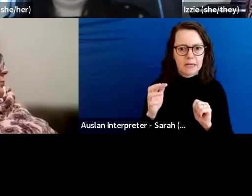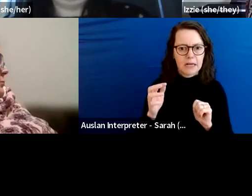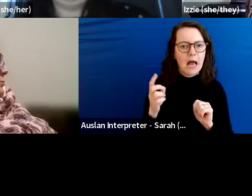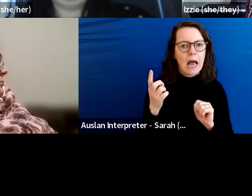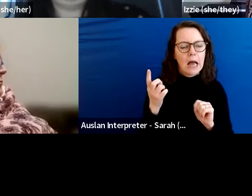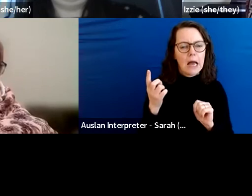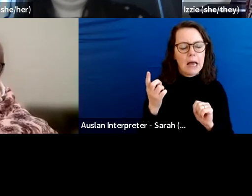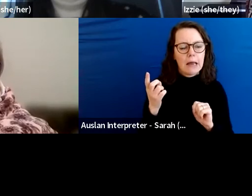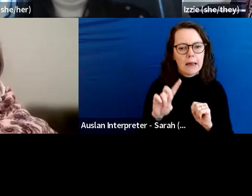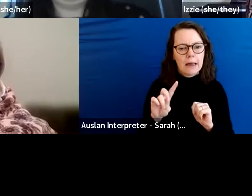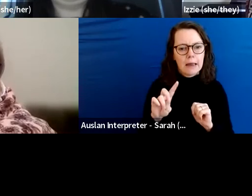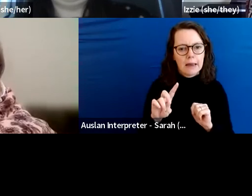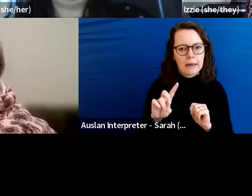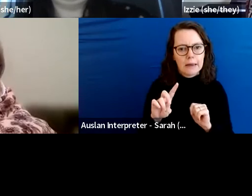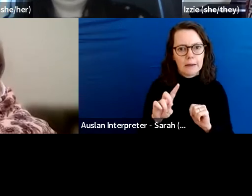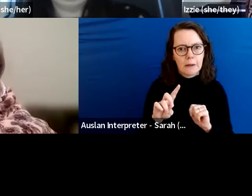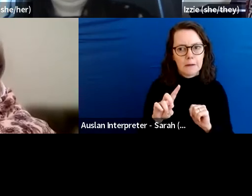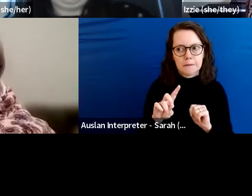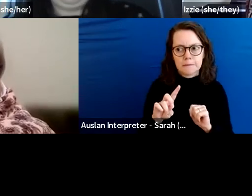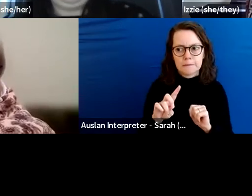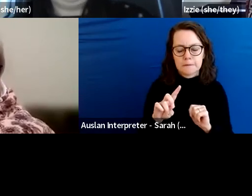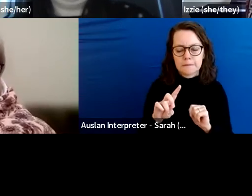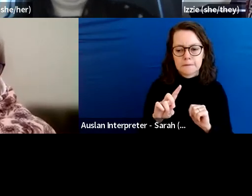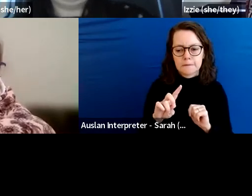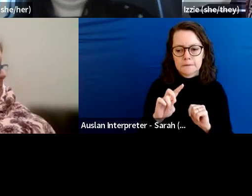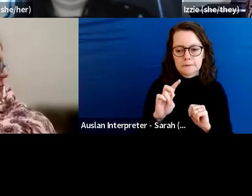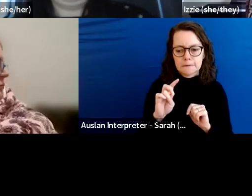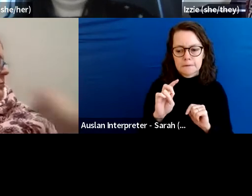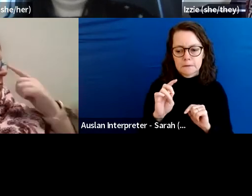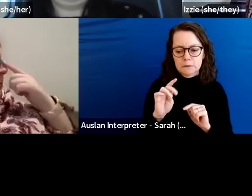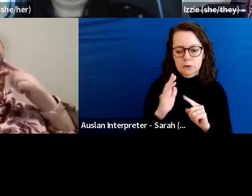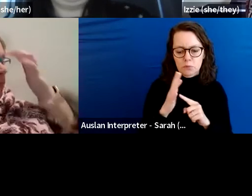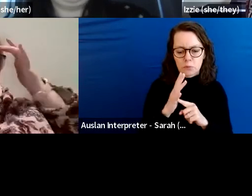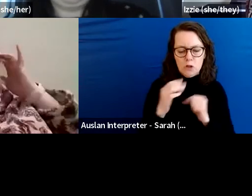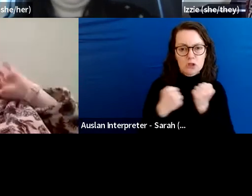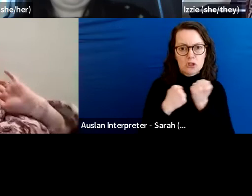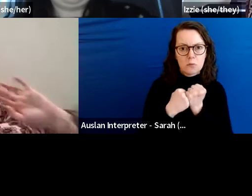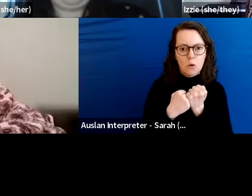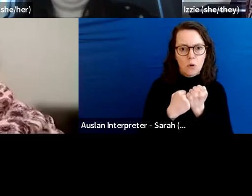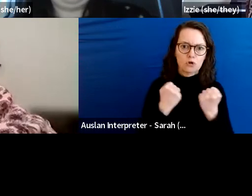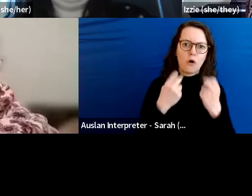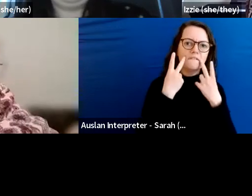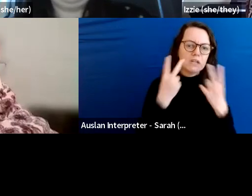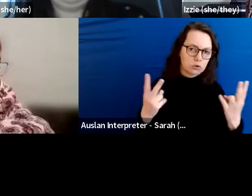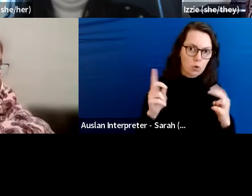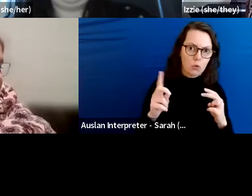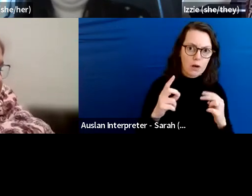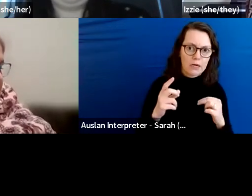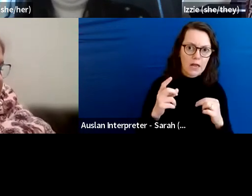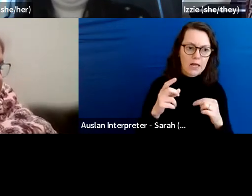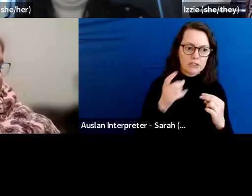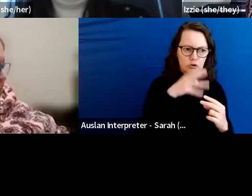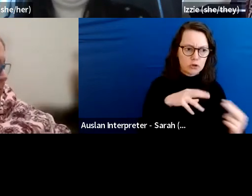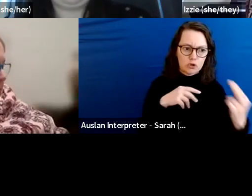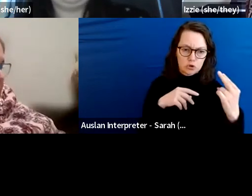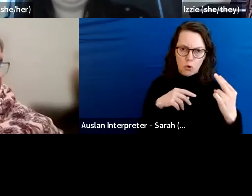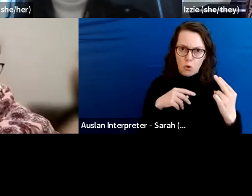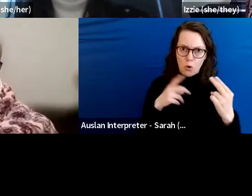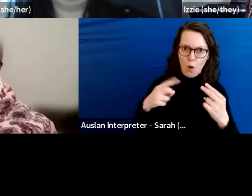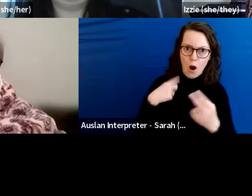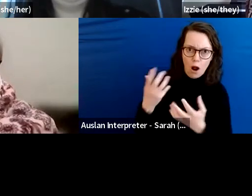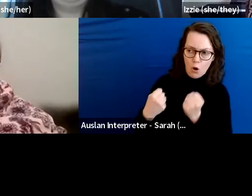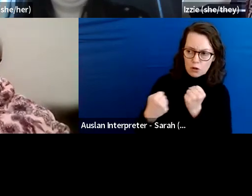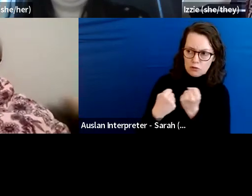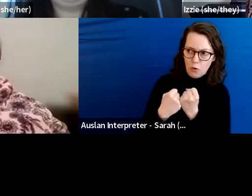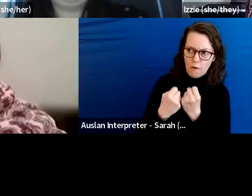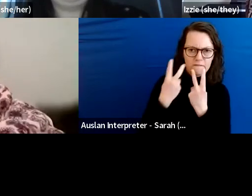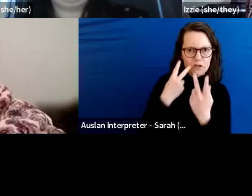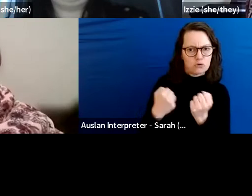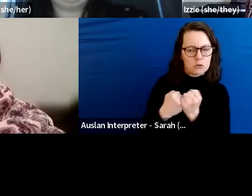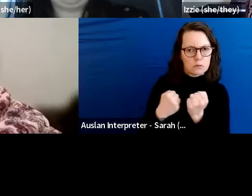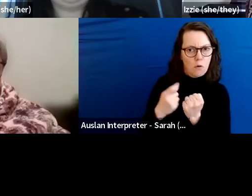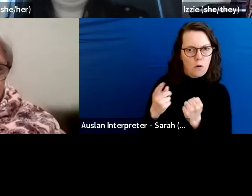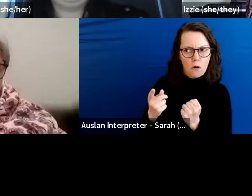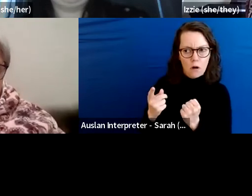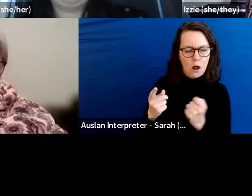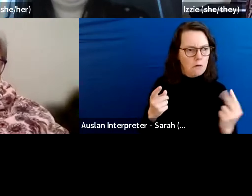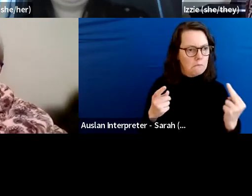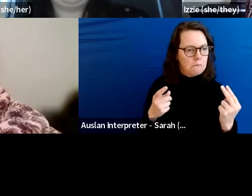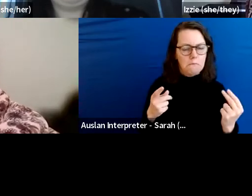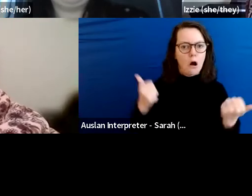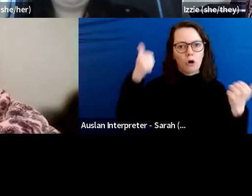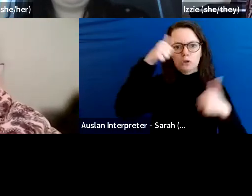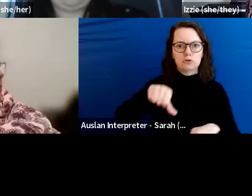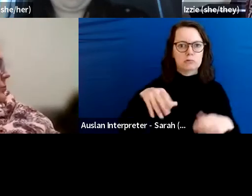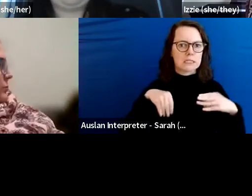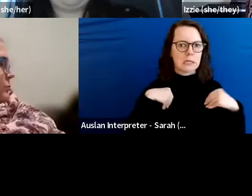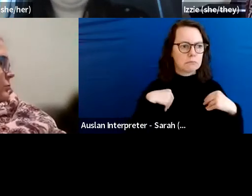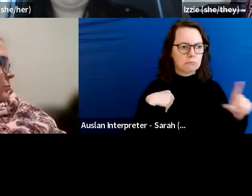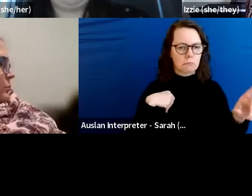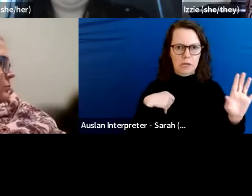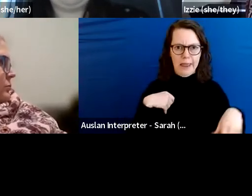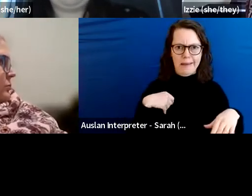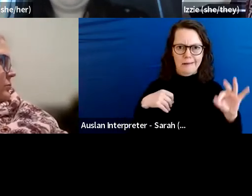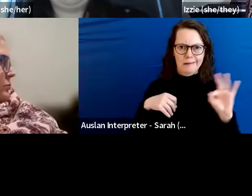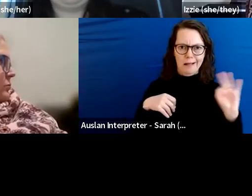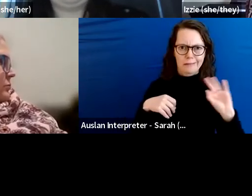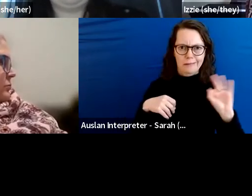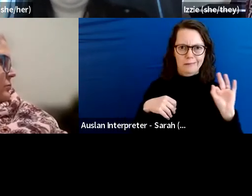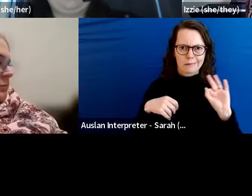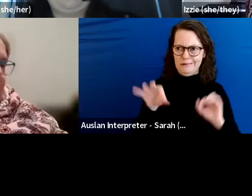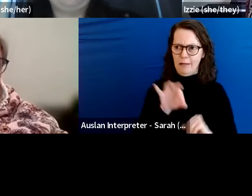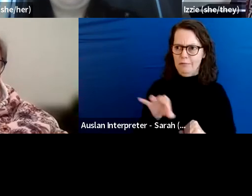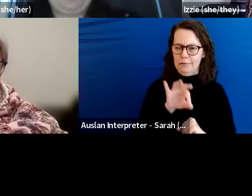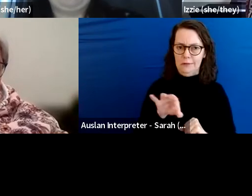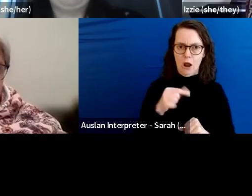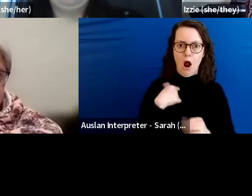And I think last year was most important by the support, because it was it was a visual thing like the other kids saw that the support that I was getting and it was the thing that it became normal that it was accepted and okay there we saved help enough,